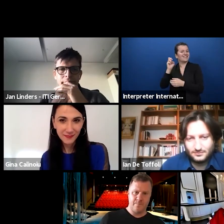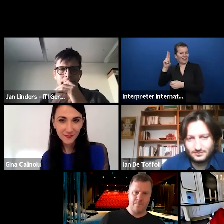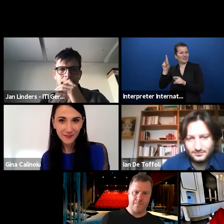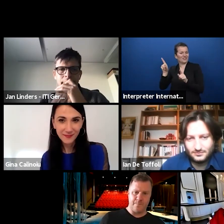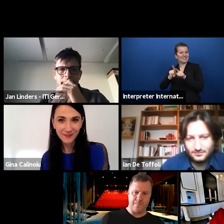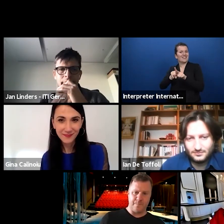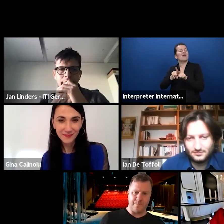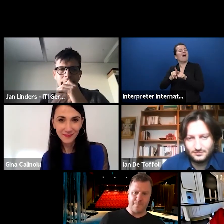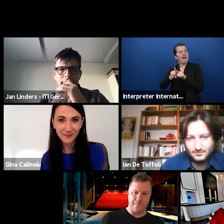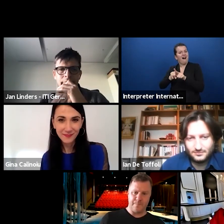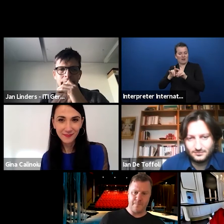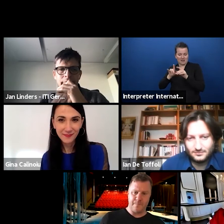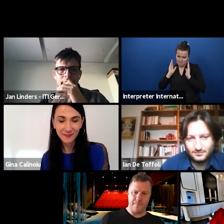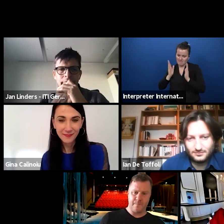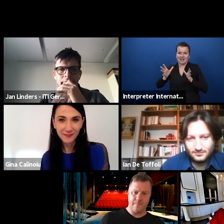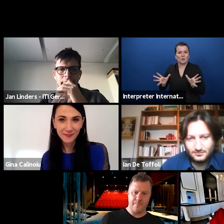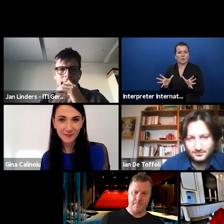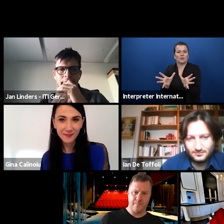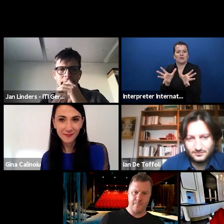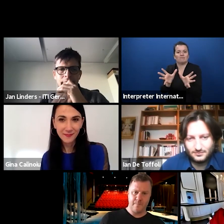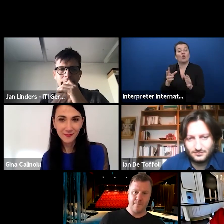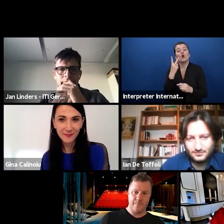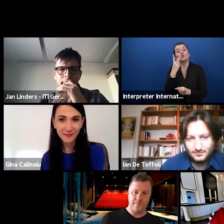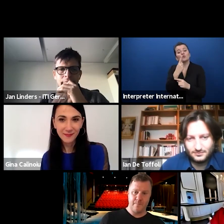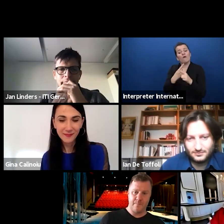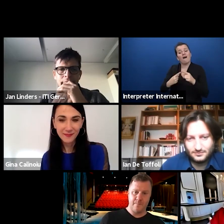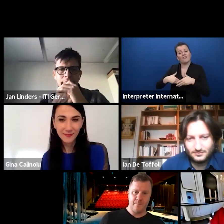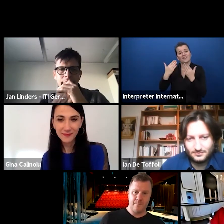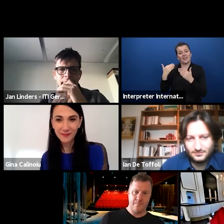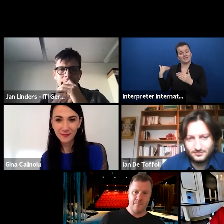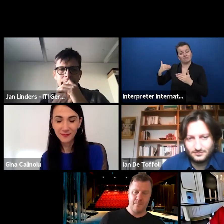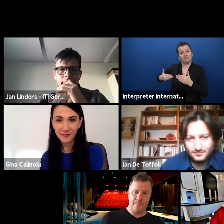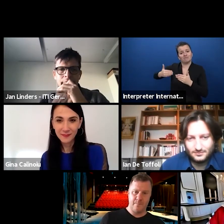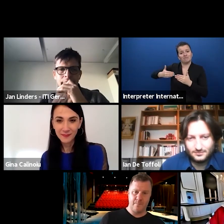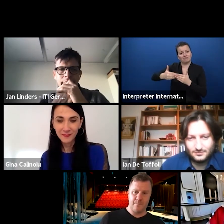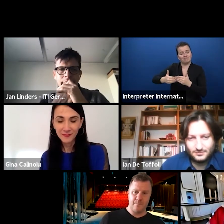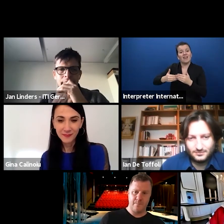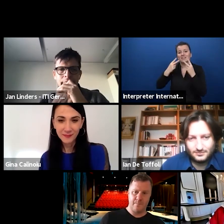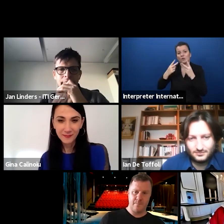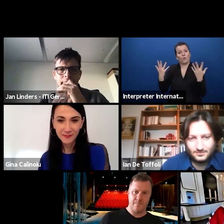and a half days that you have a very strong and important role to play in this and your